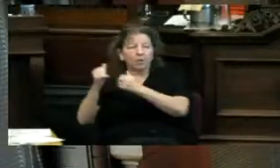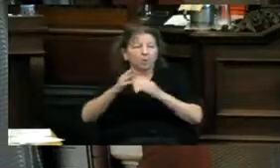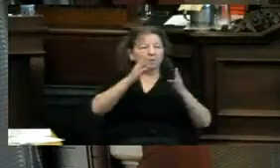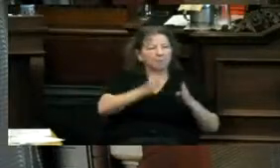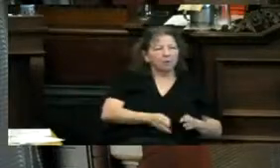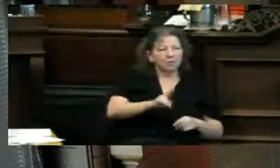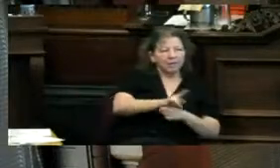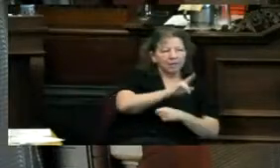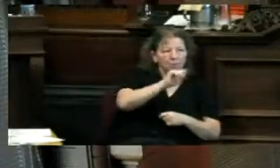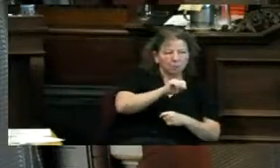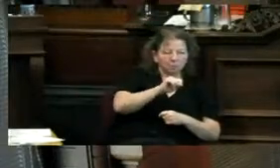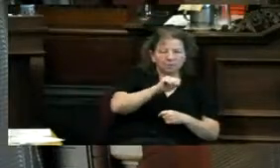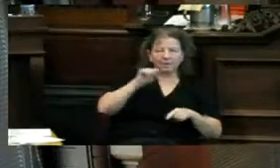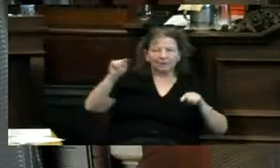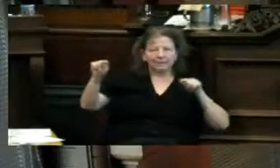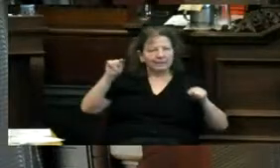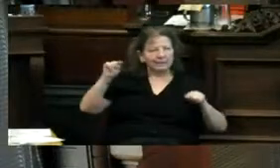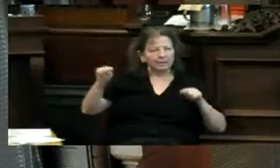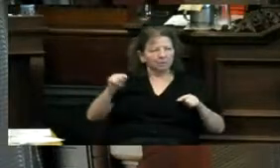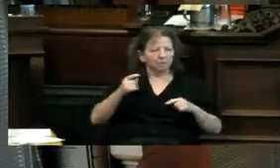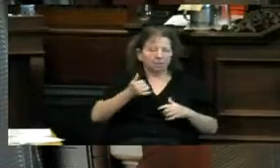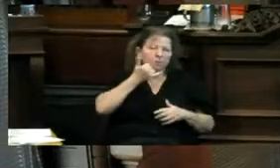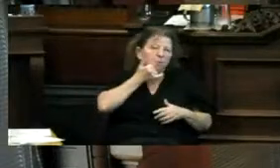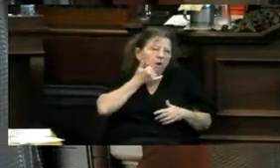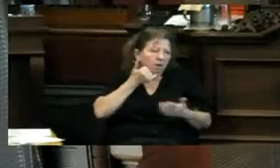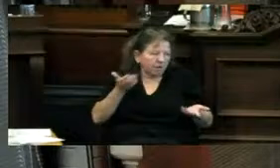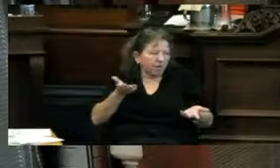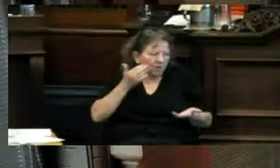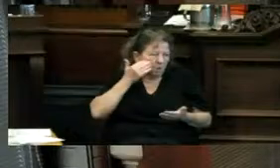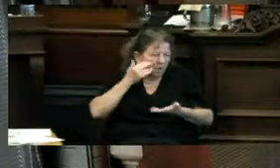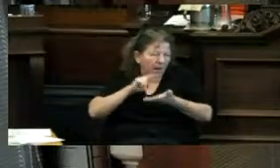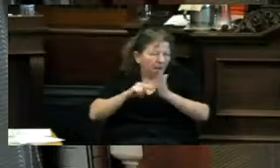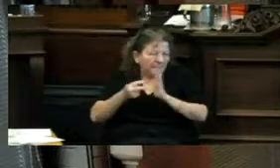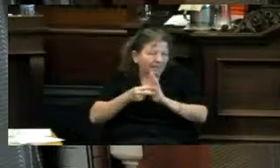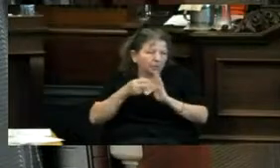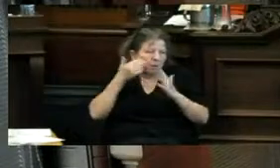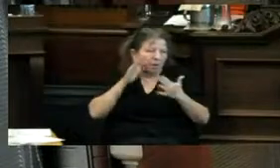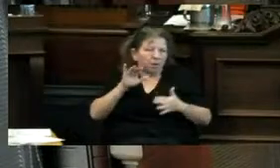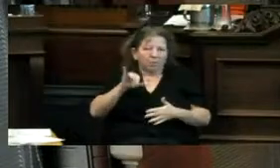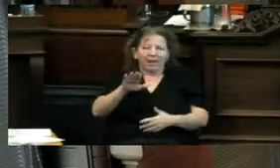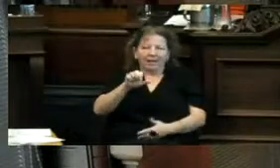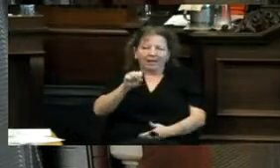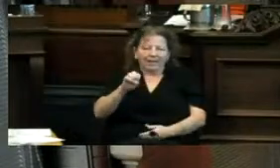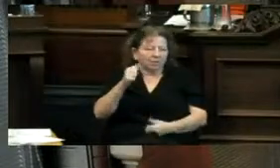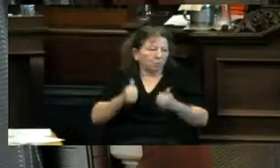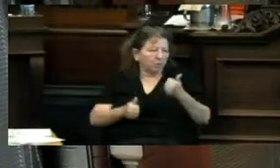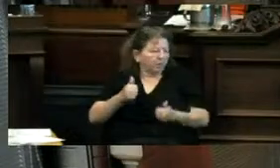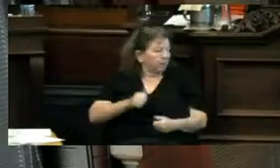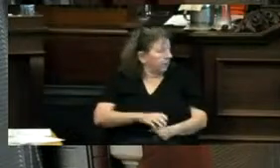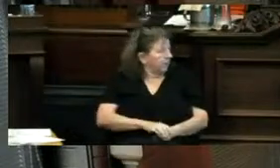ShotSpotter was used as an excuse or was it ShotSpotter, or was it the individual that was